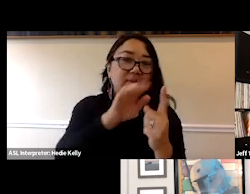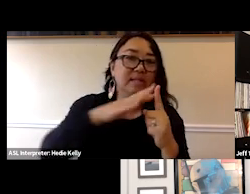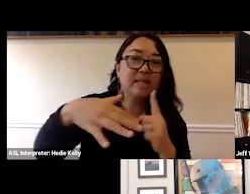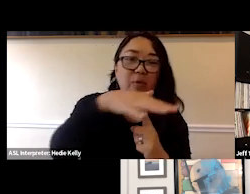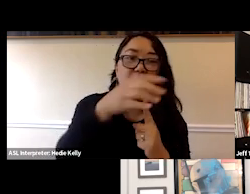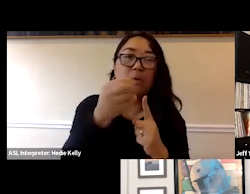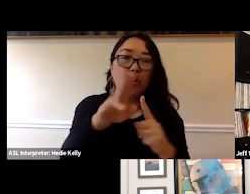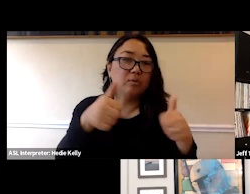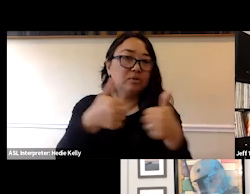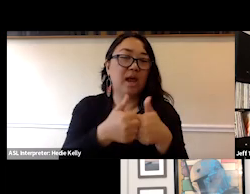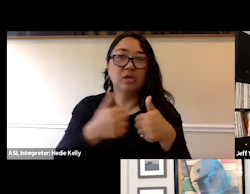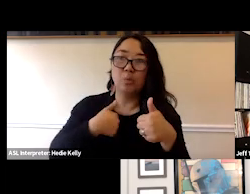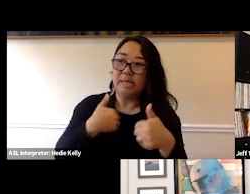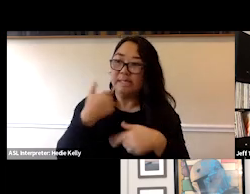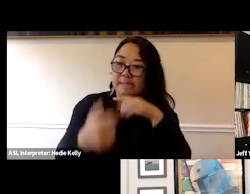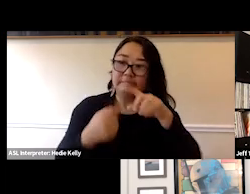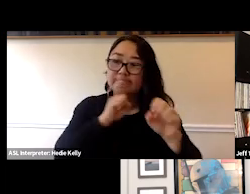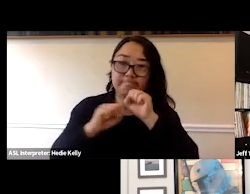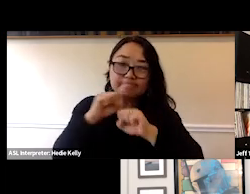and we worked through it, and we came up with a solution.